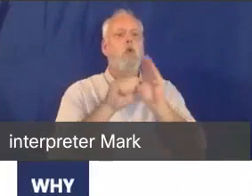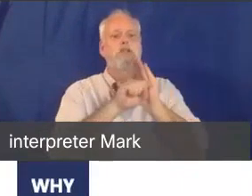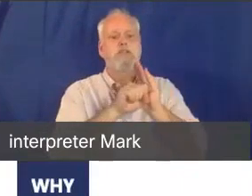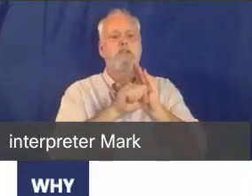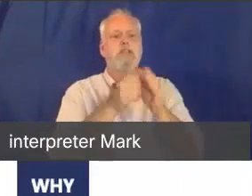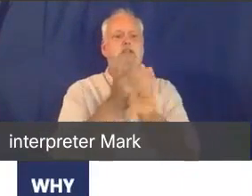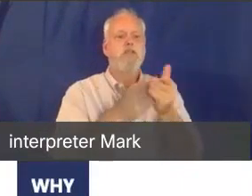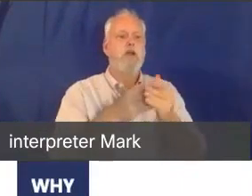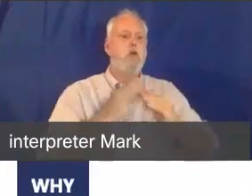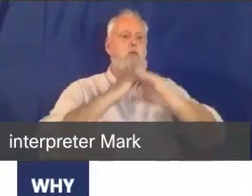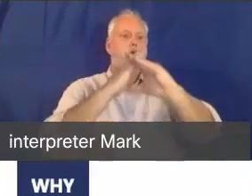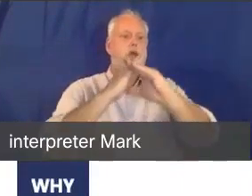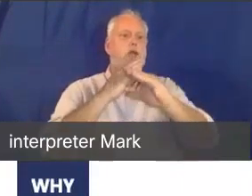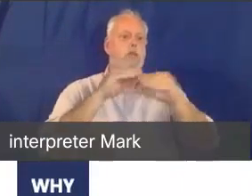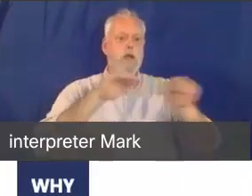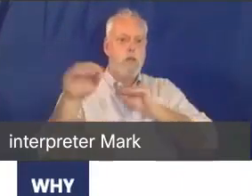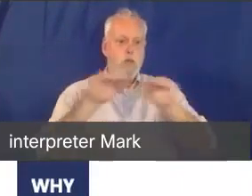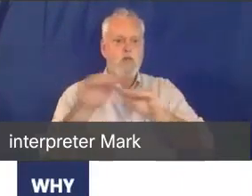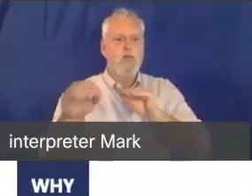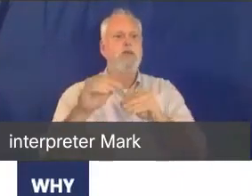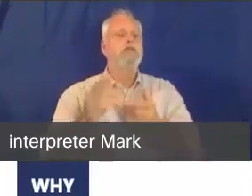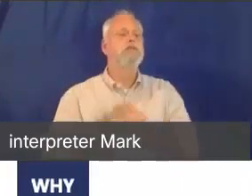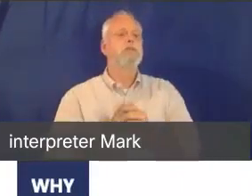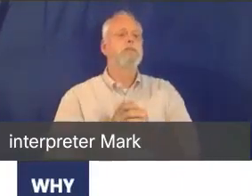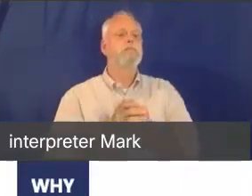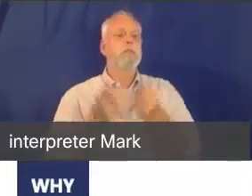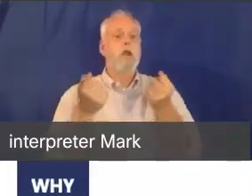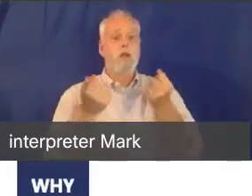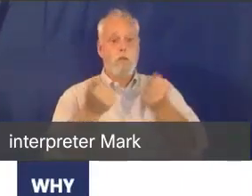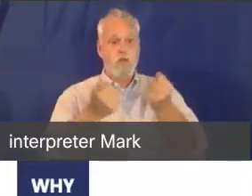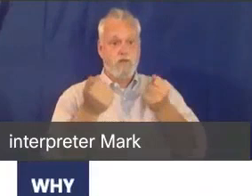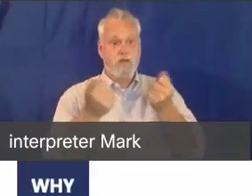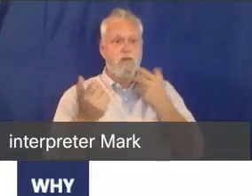Motor vehicle maybe we can go next slide.